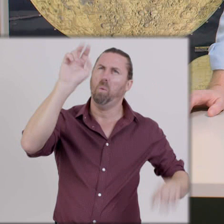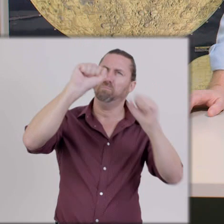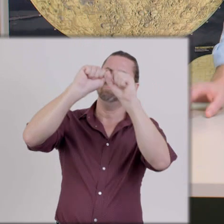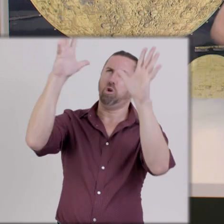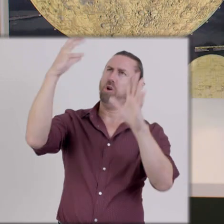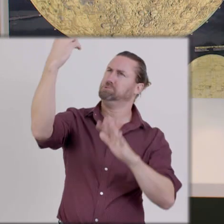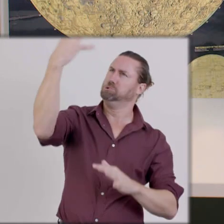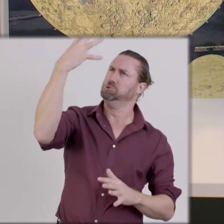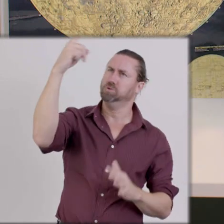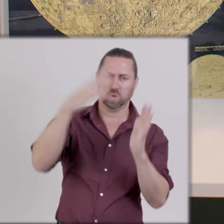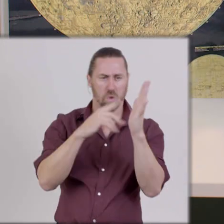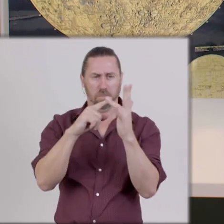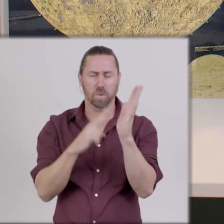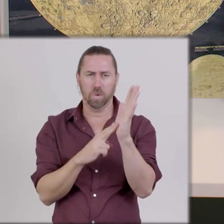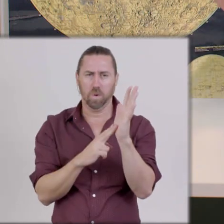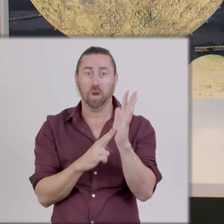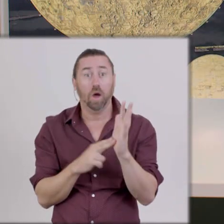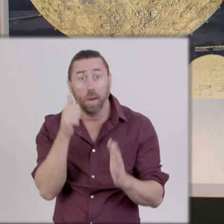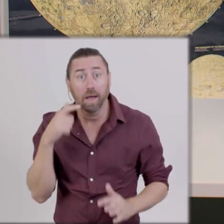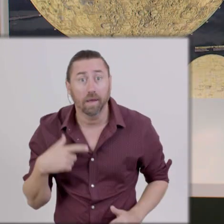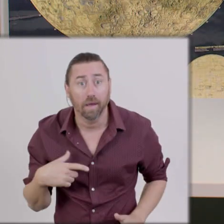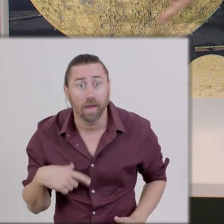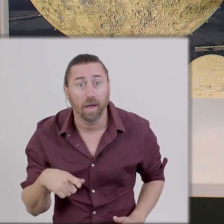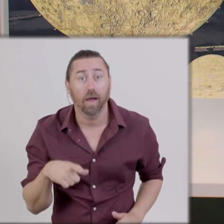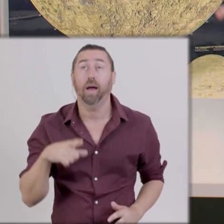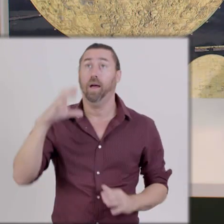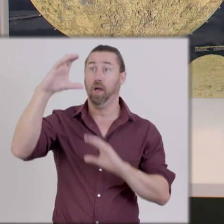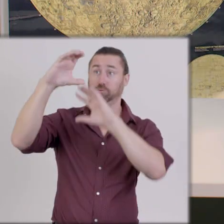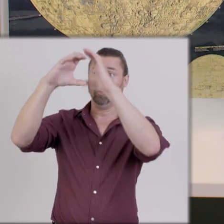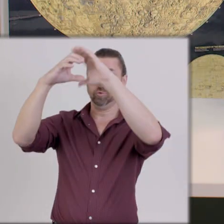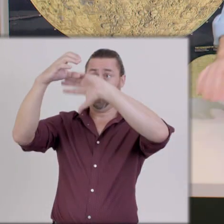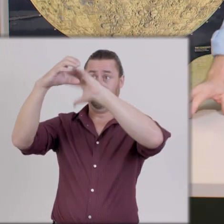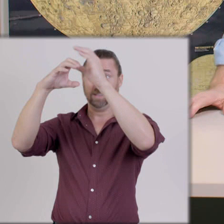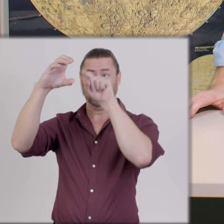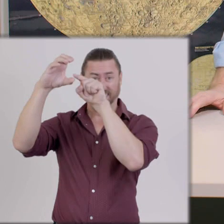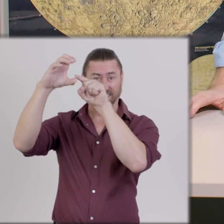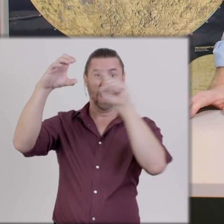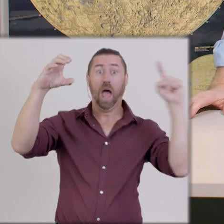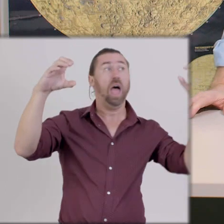It's because the surface of the moon reflects light from the sun.